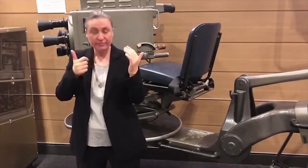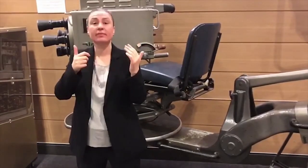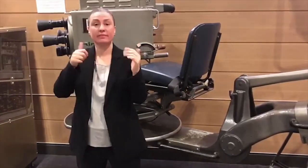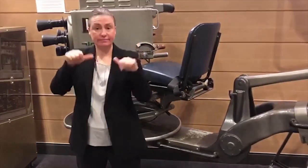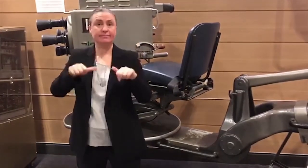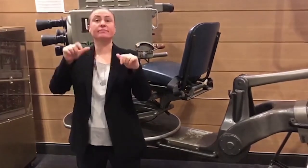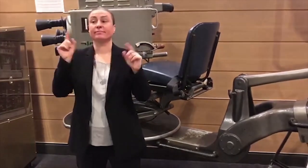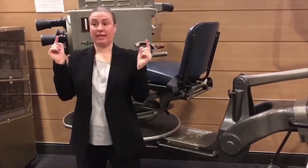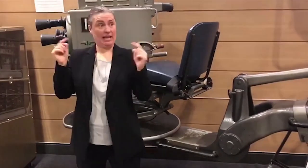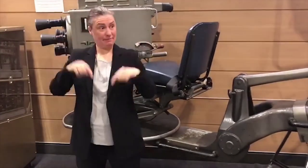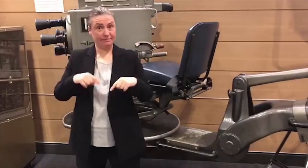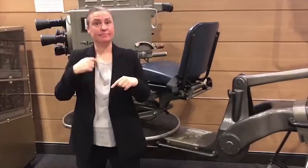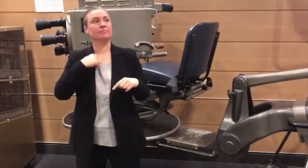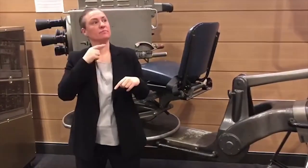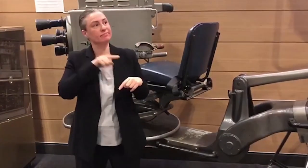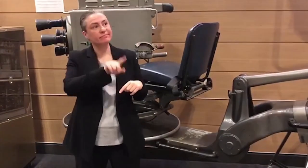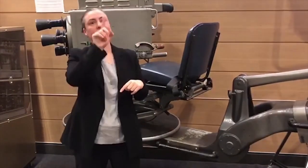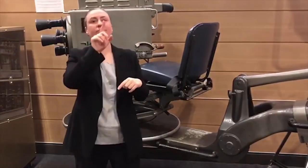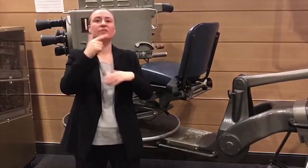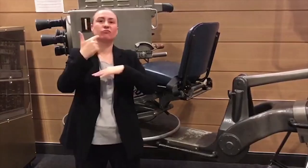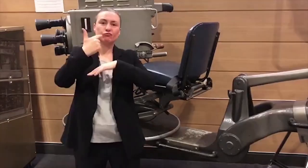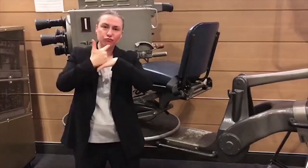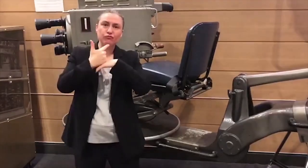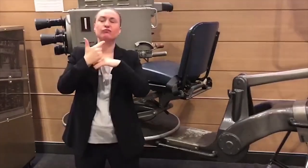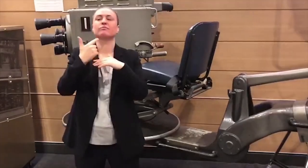reflects that. Once we are satisfied with the result, we meet here in the ABC studio to film the segment.